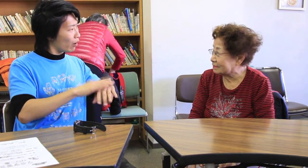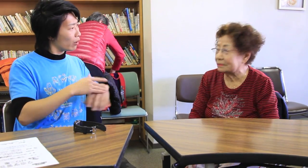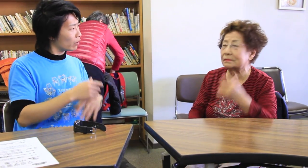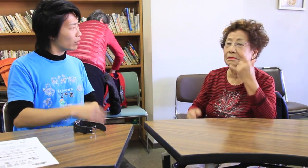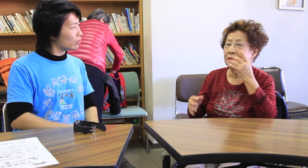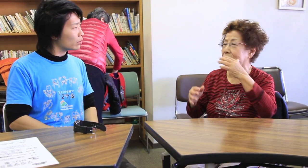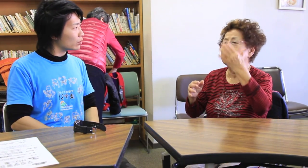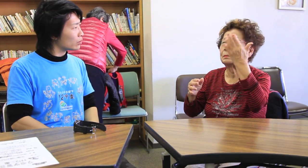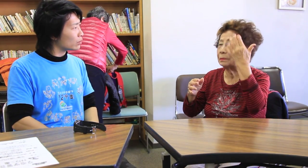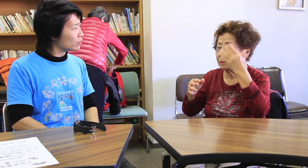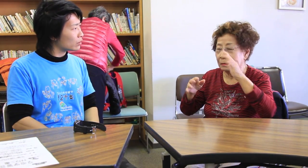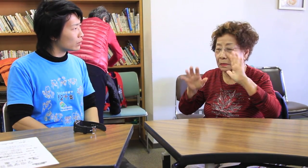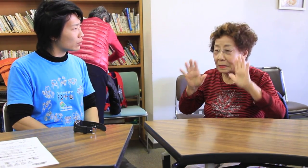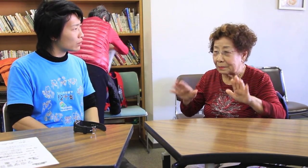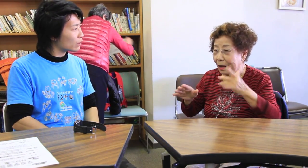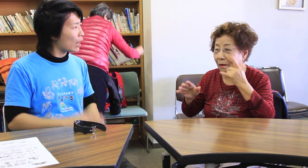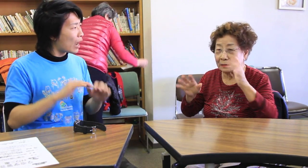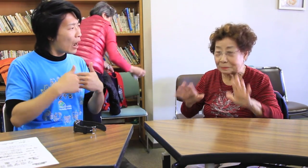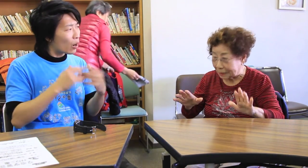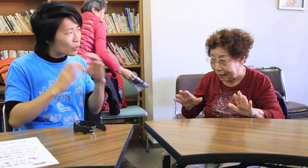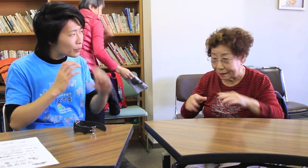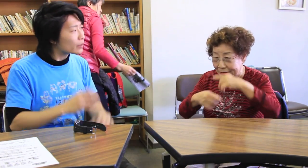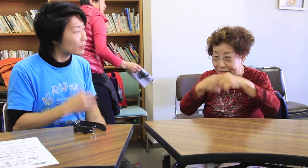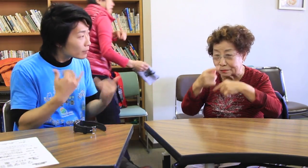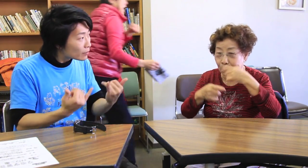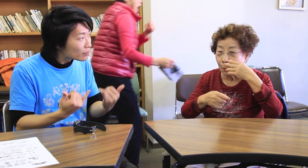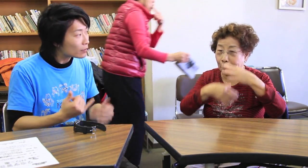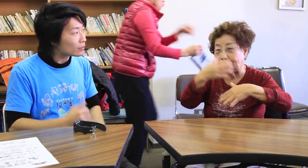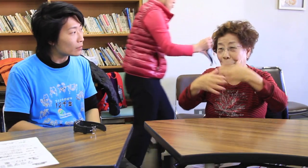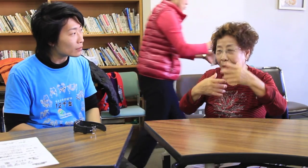How did you communicate with your parents?